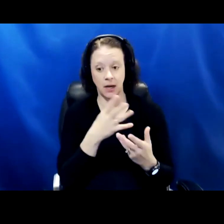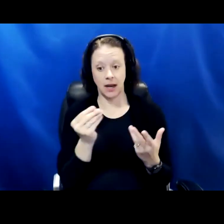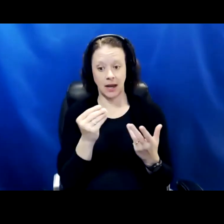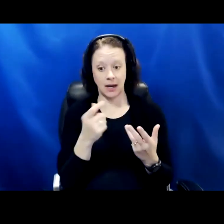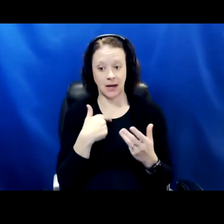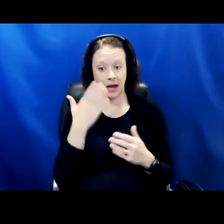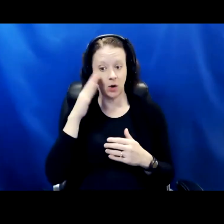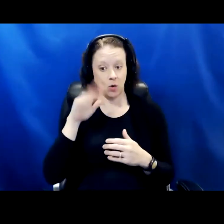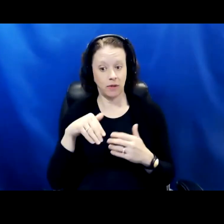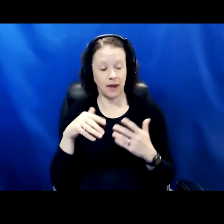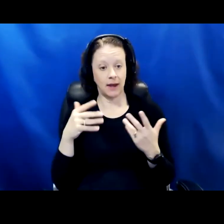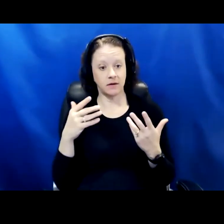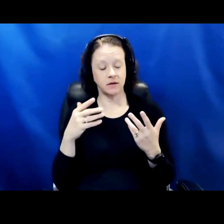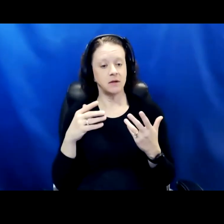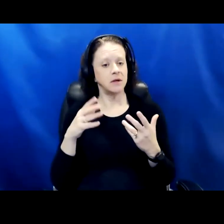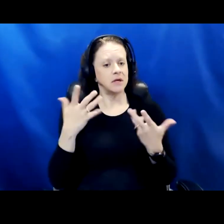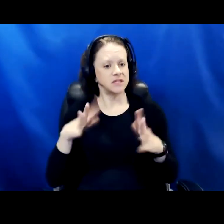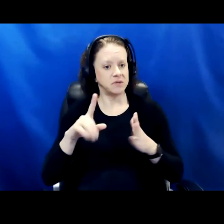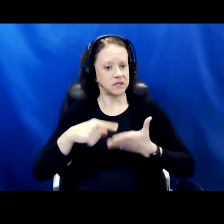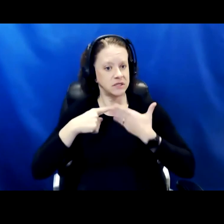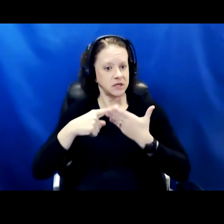that this is being discussed in other locations